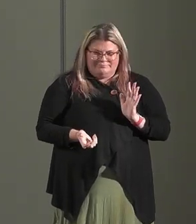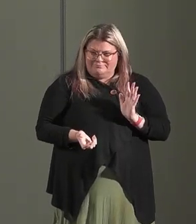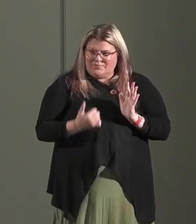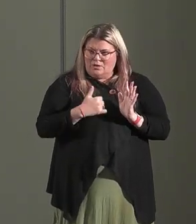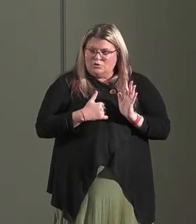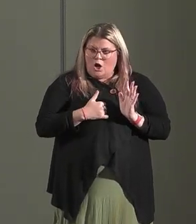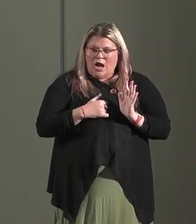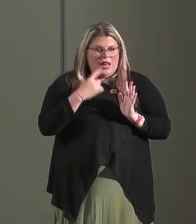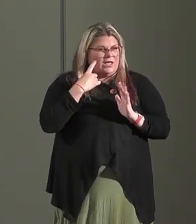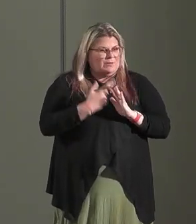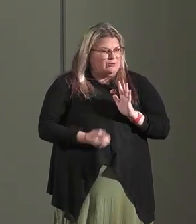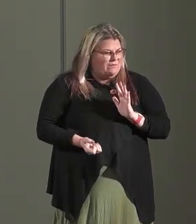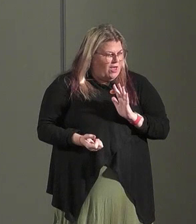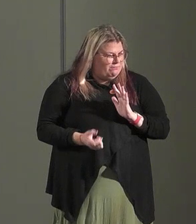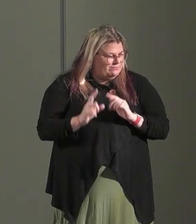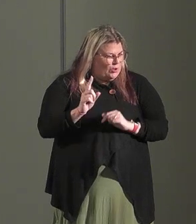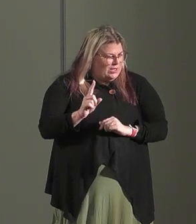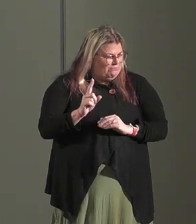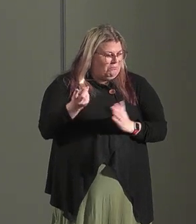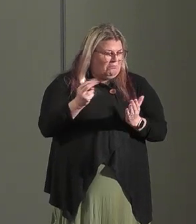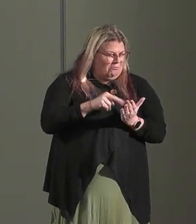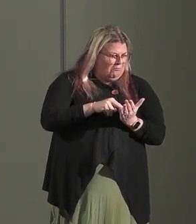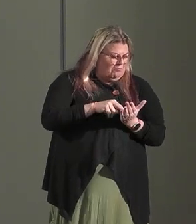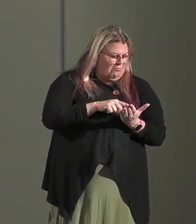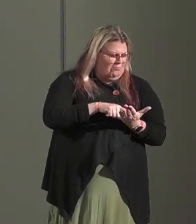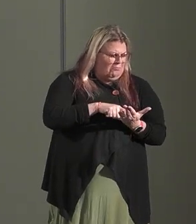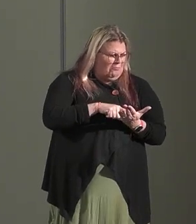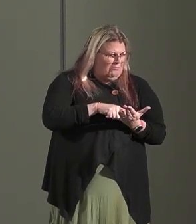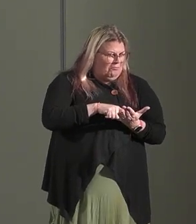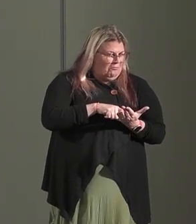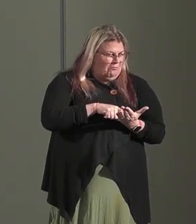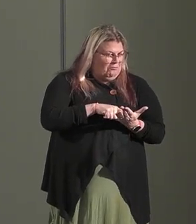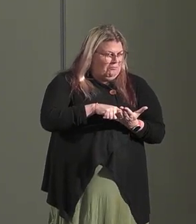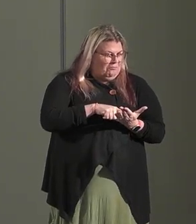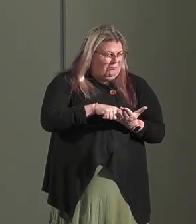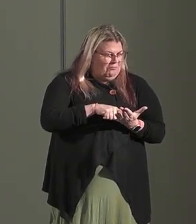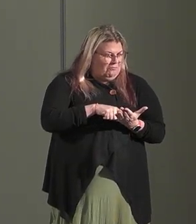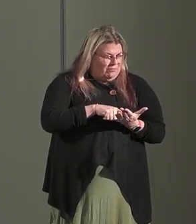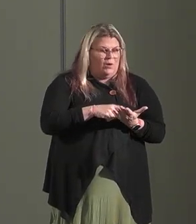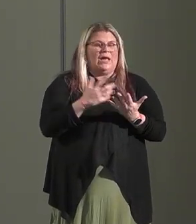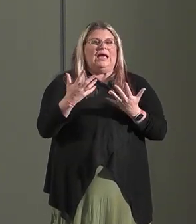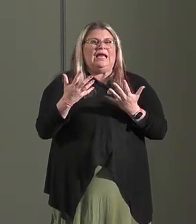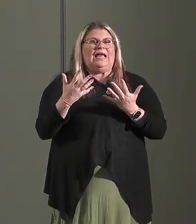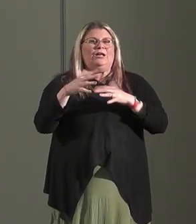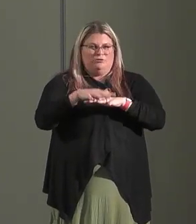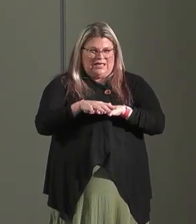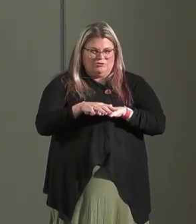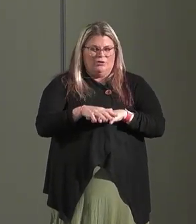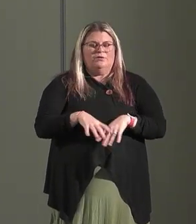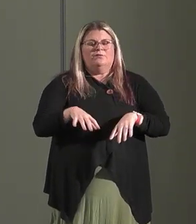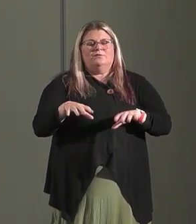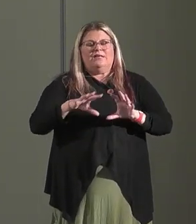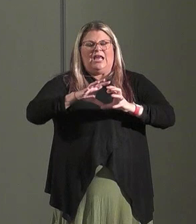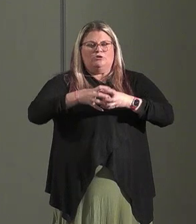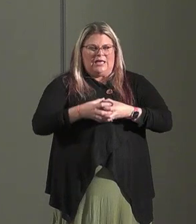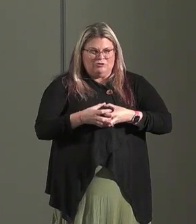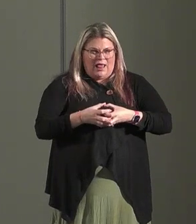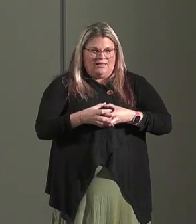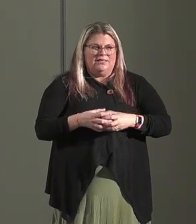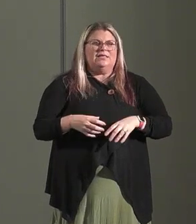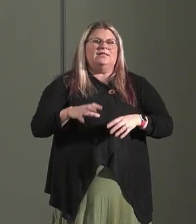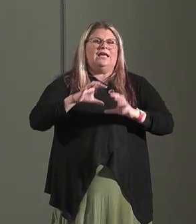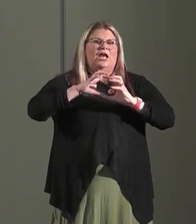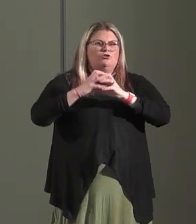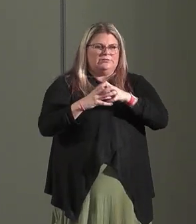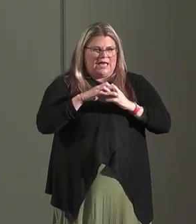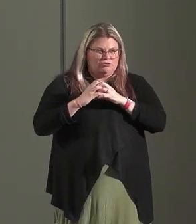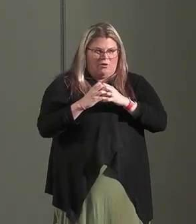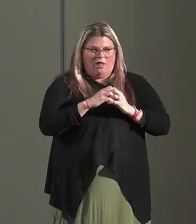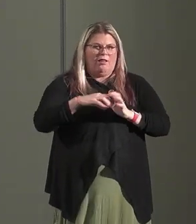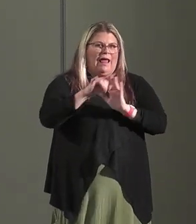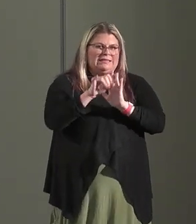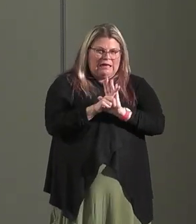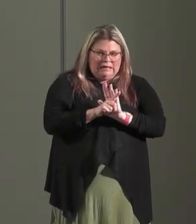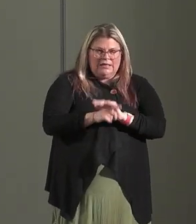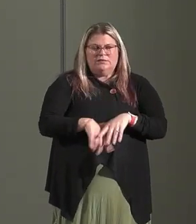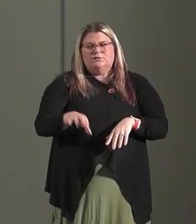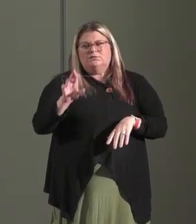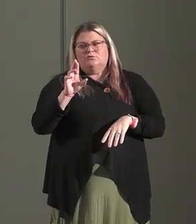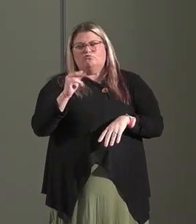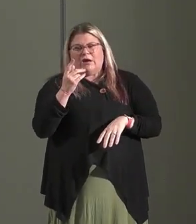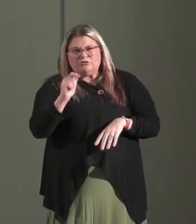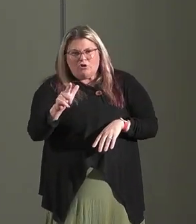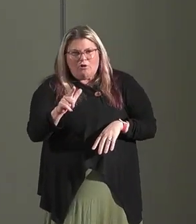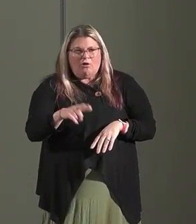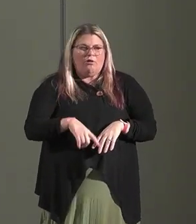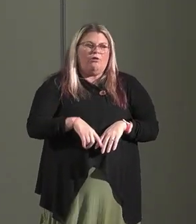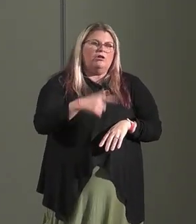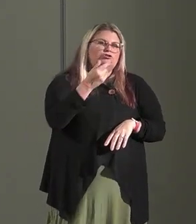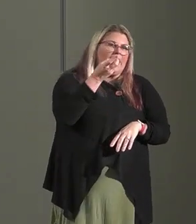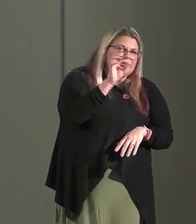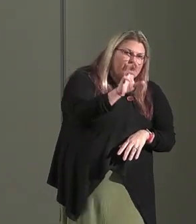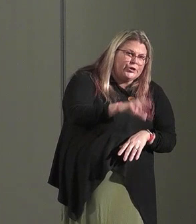I lost my notes. Intersectionality. Intersectional identities. Racial gender identity and disability.